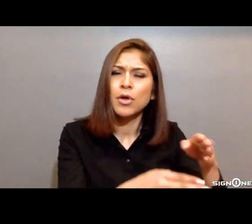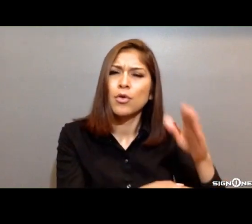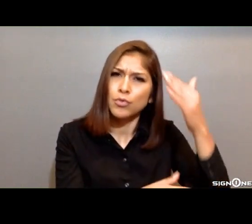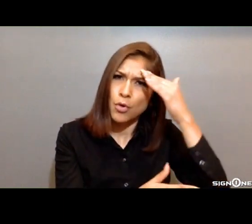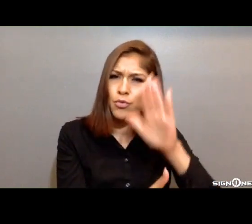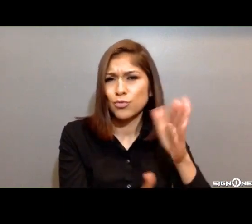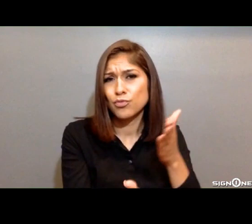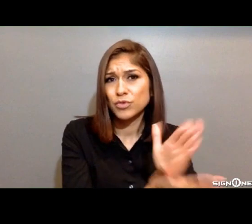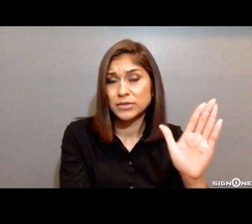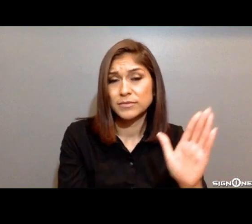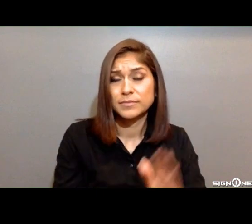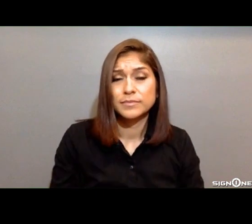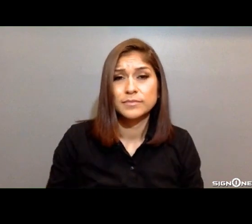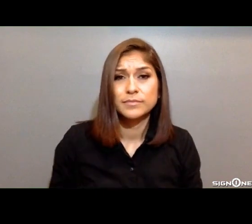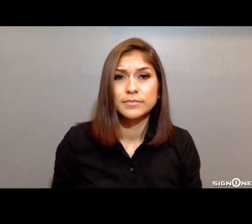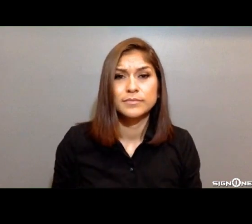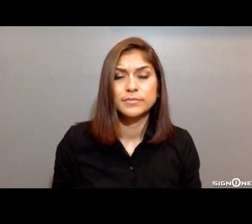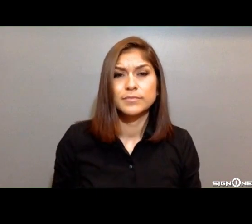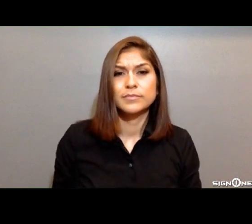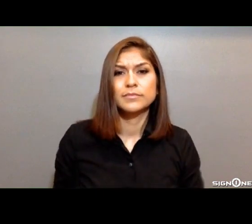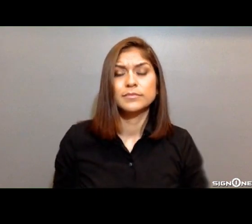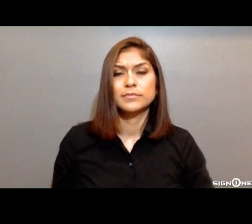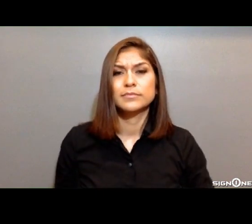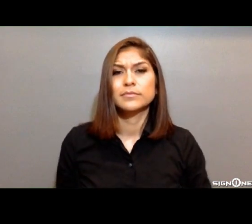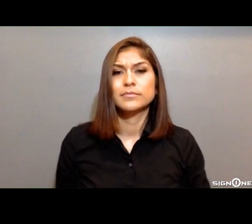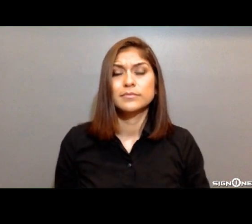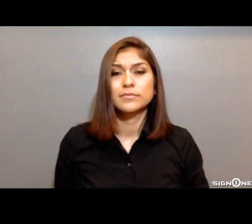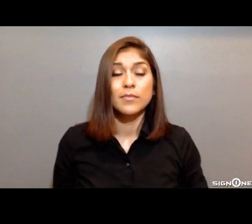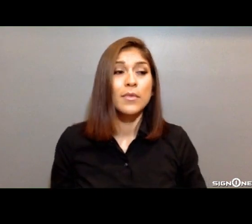Know Your Rights Camp.